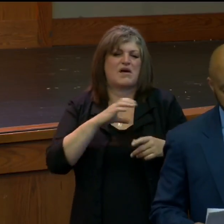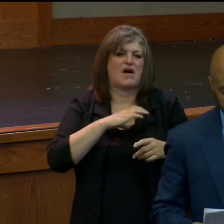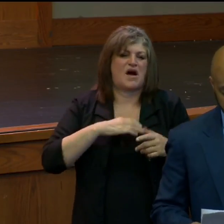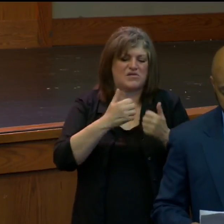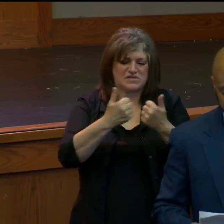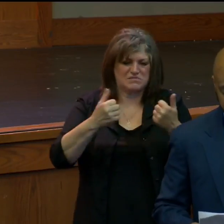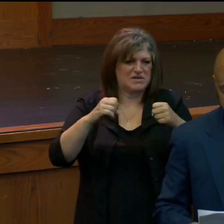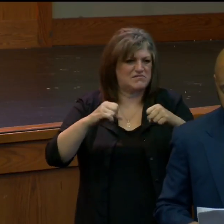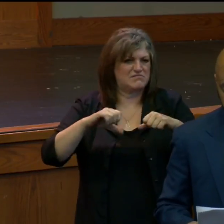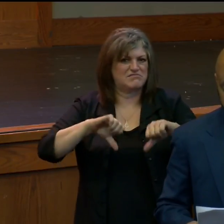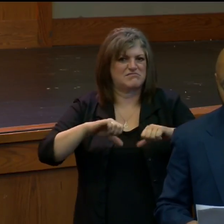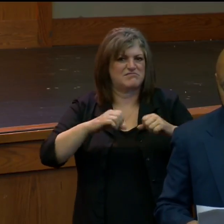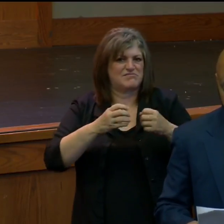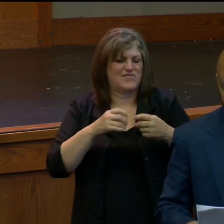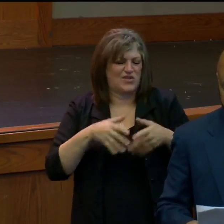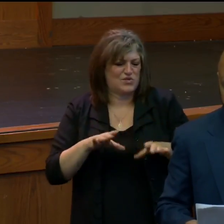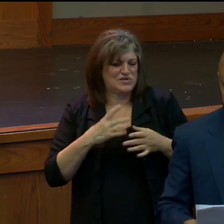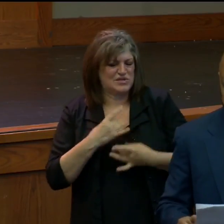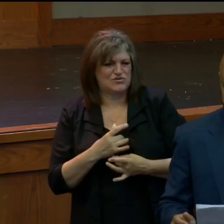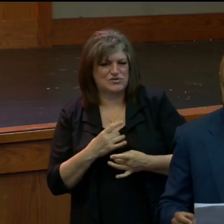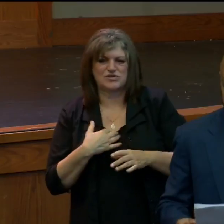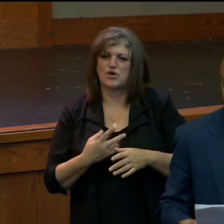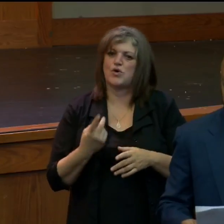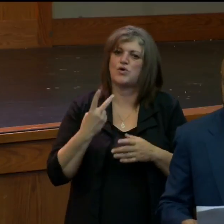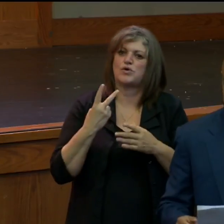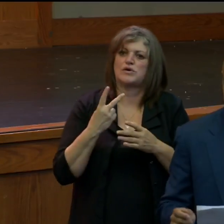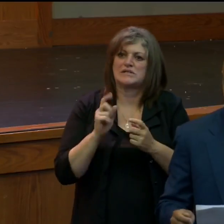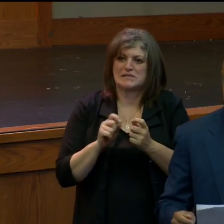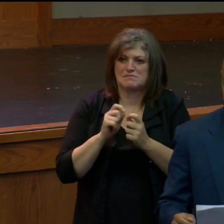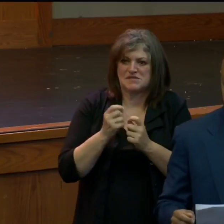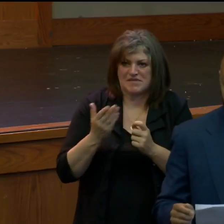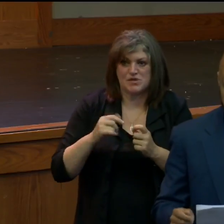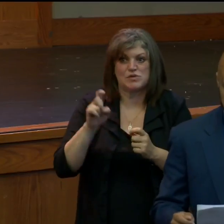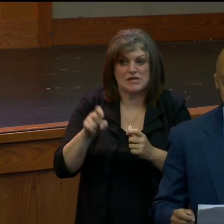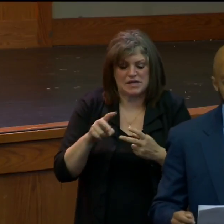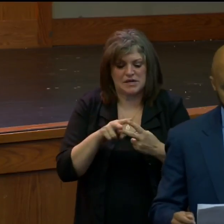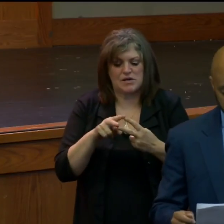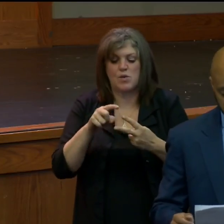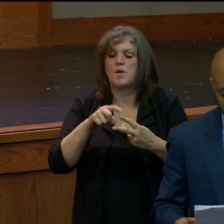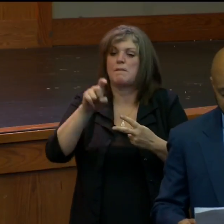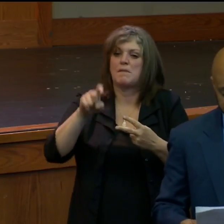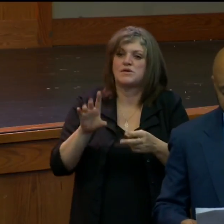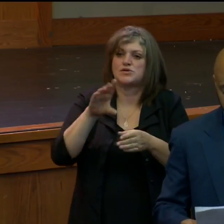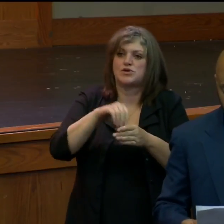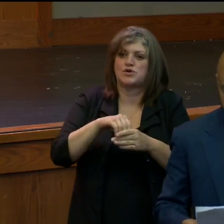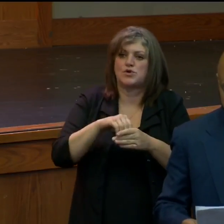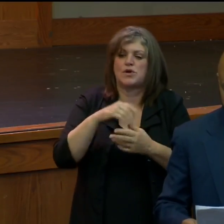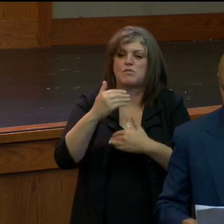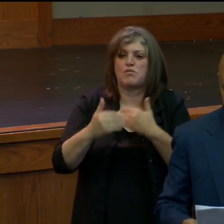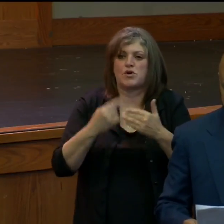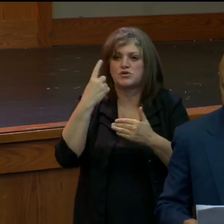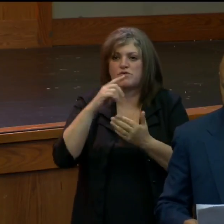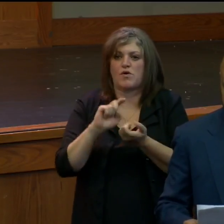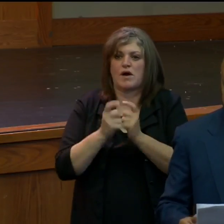ADDITIONALLY, I STRONGLY URGE TWO SPECIFIC INCLUSIONS. FIRST WE MUST INCLUDE A PROCESS FOR AMENDING OUR CONSTITUTION